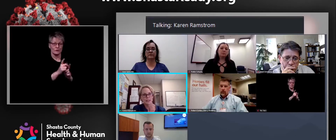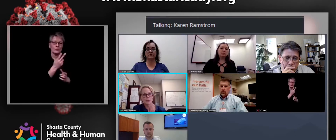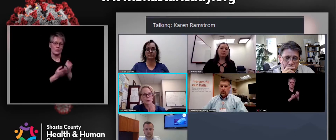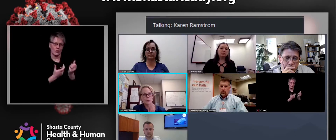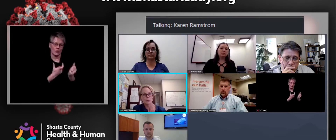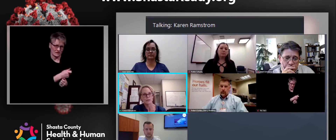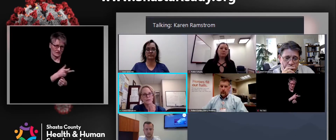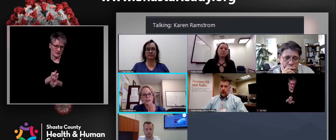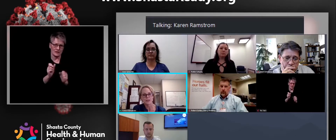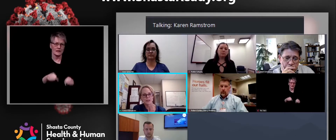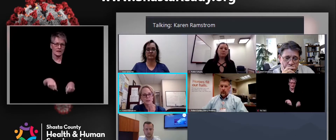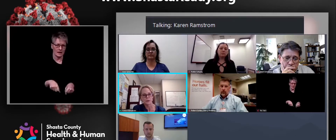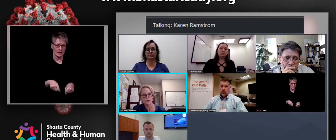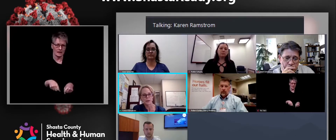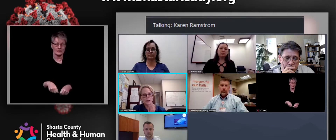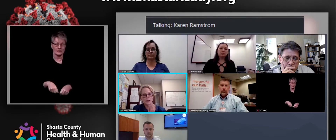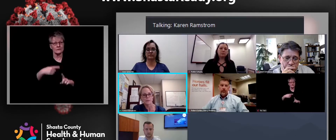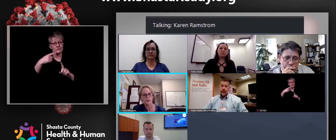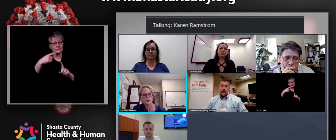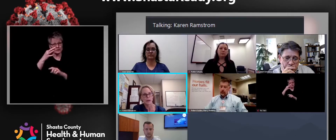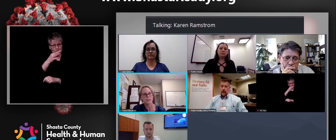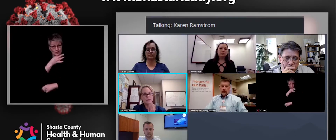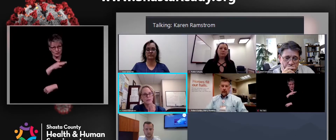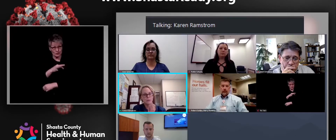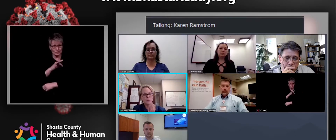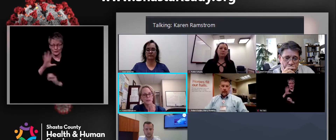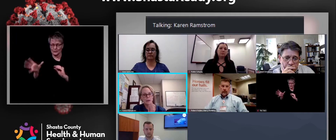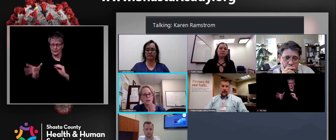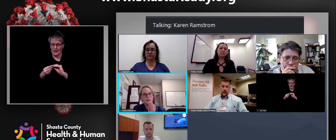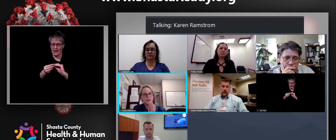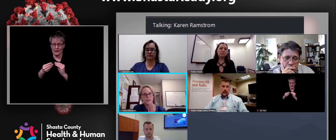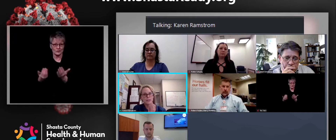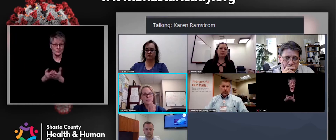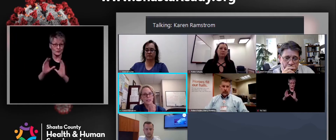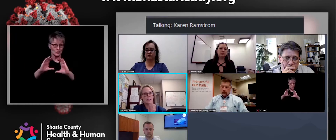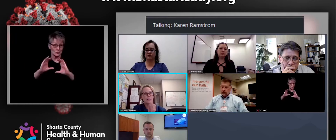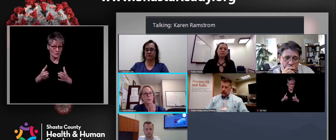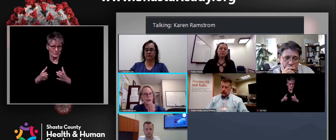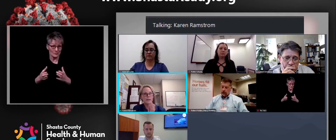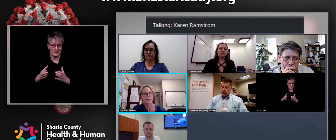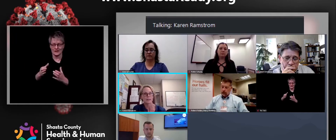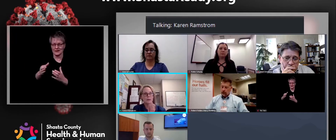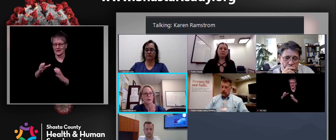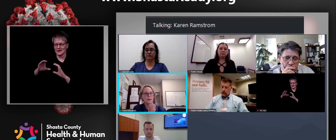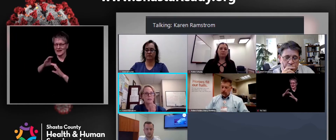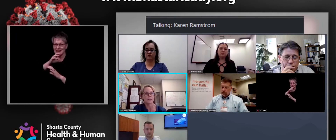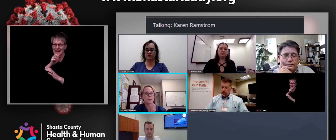16 and older very soon, perhaps even before the April 15th date if we have vaccine appointments